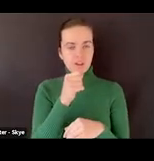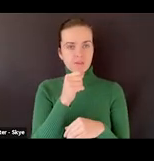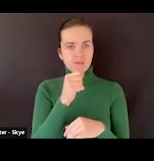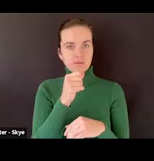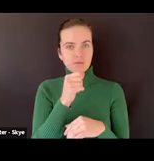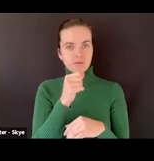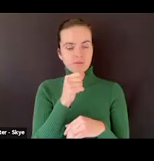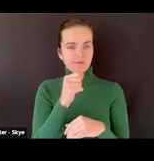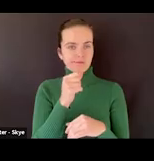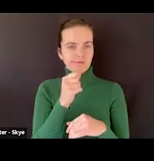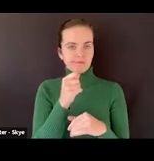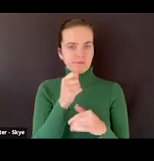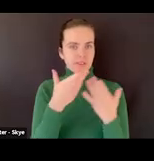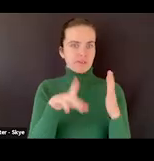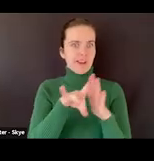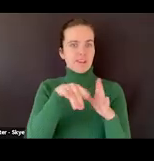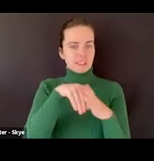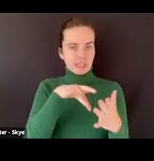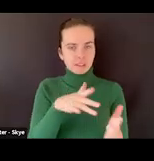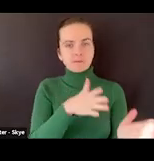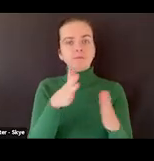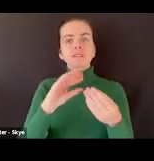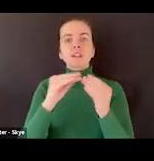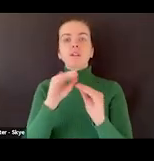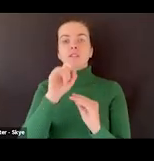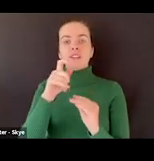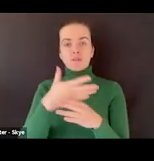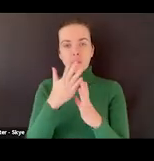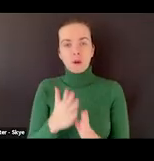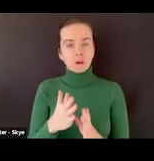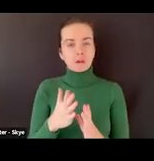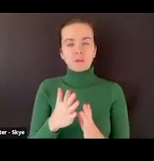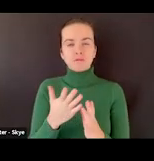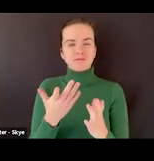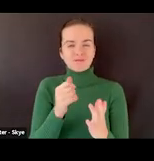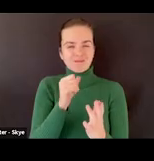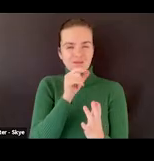status. The number of sex partners in the past 6 months was also not statistically significant;